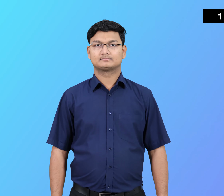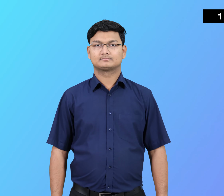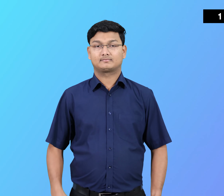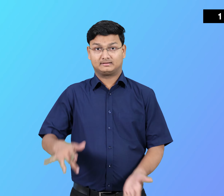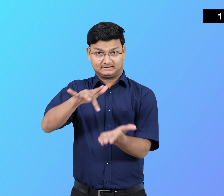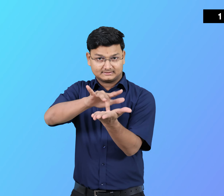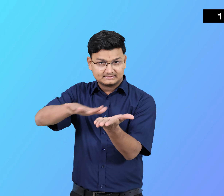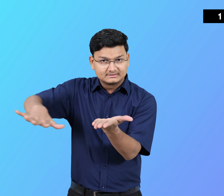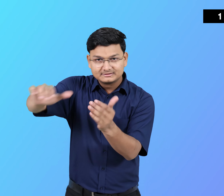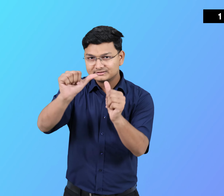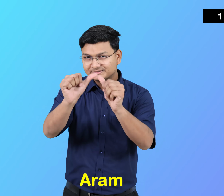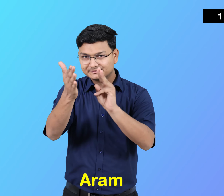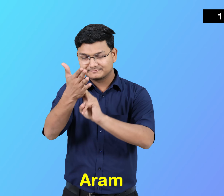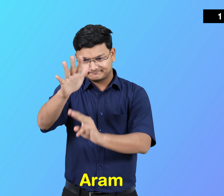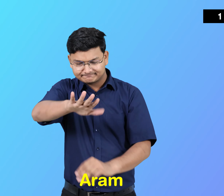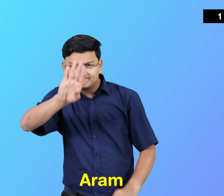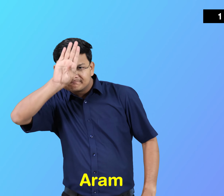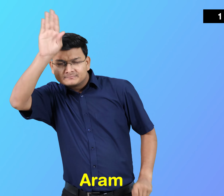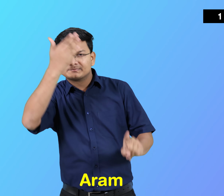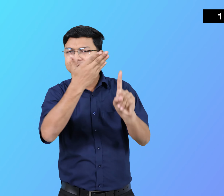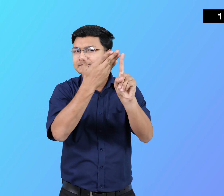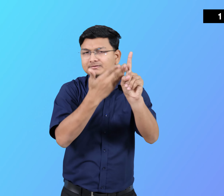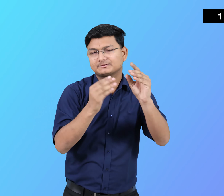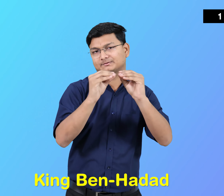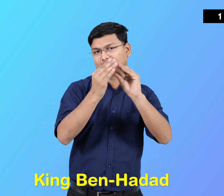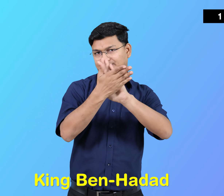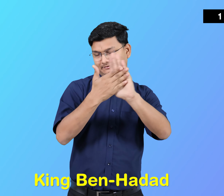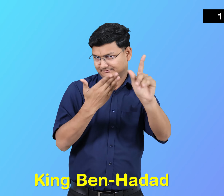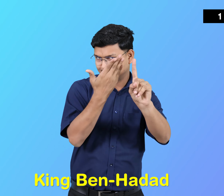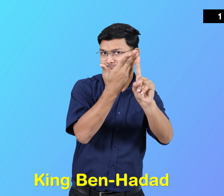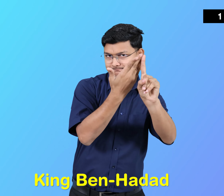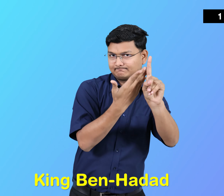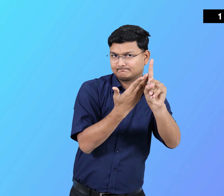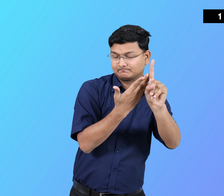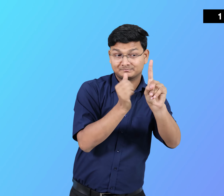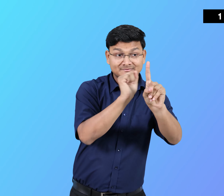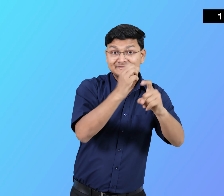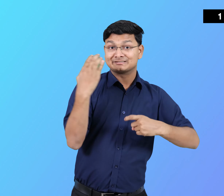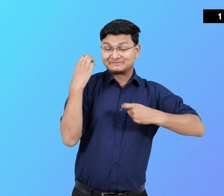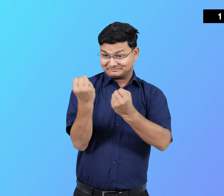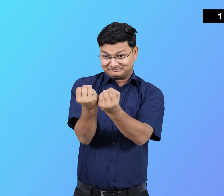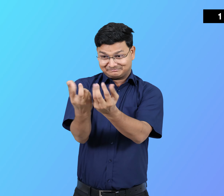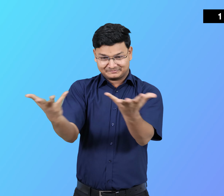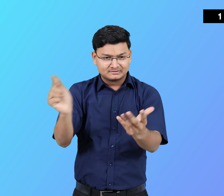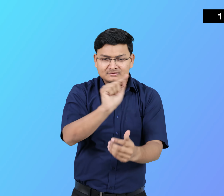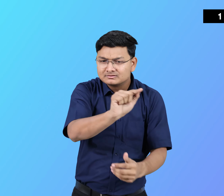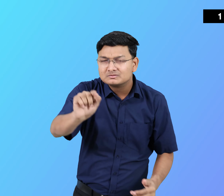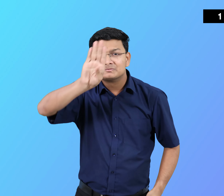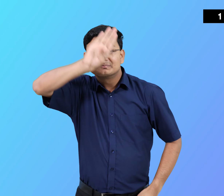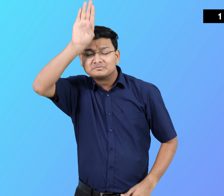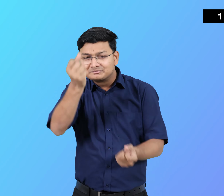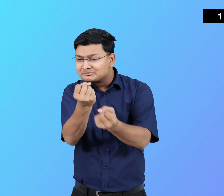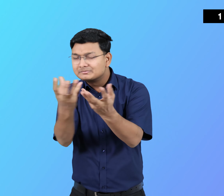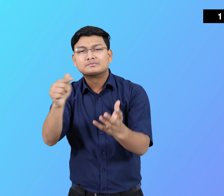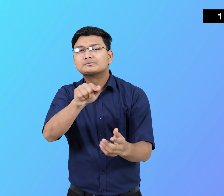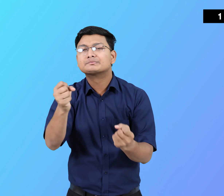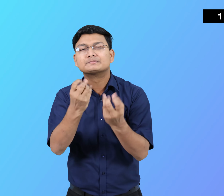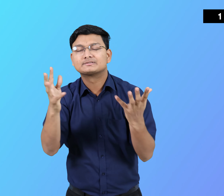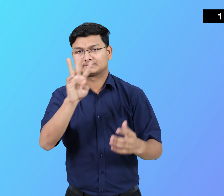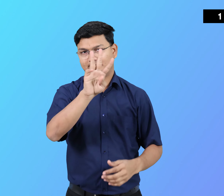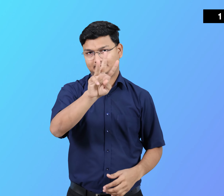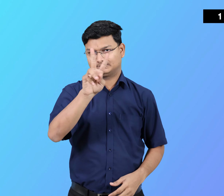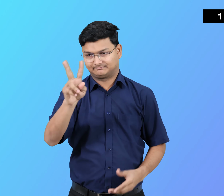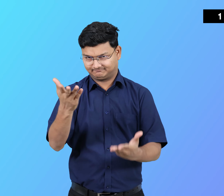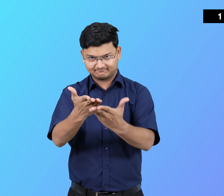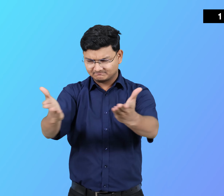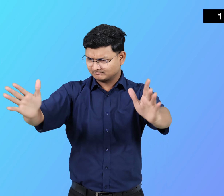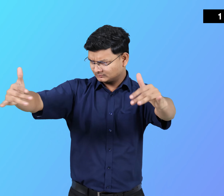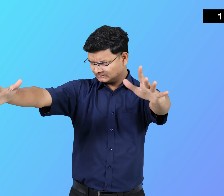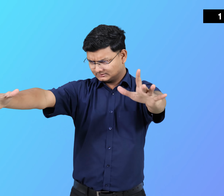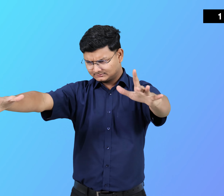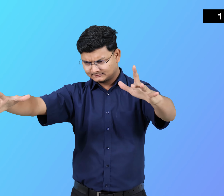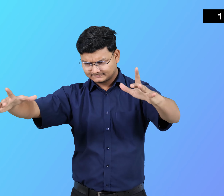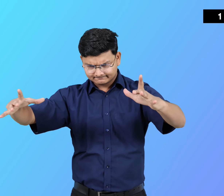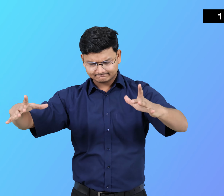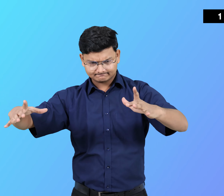King Ben-Hadad of Aram gathered his army. There were 32 kings with him